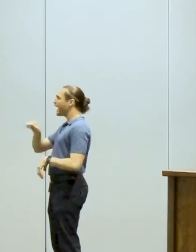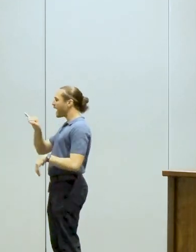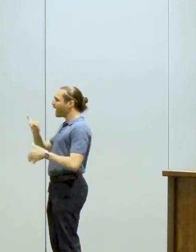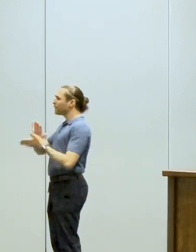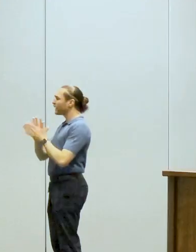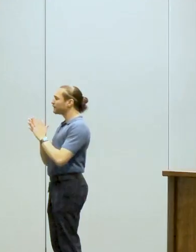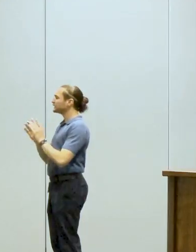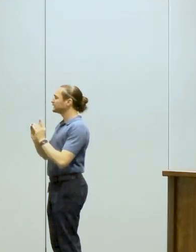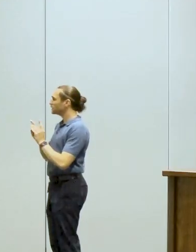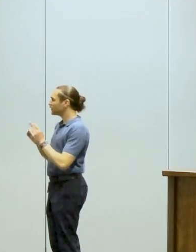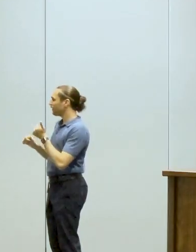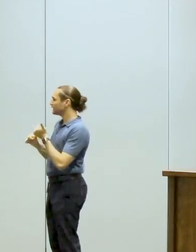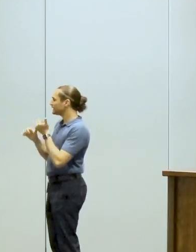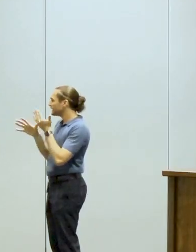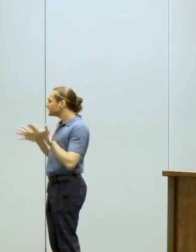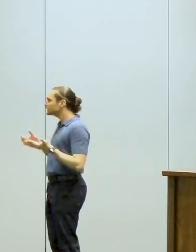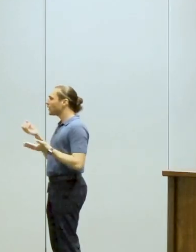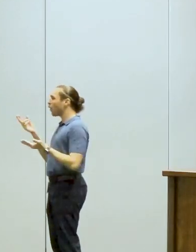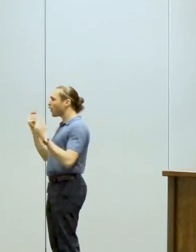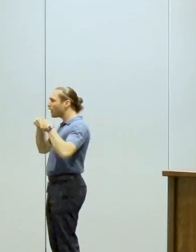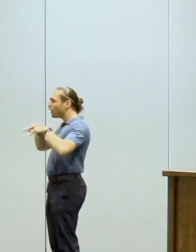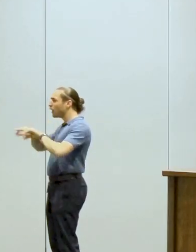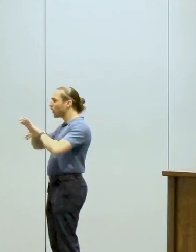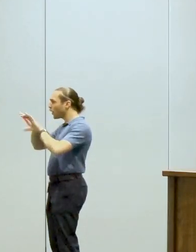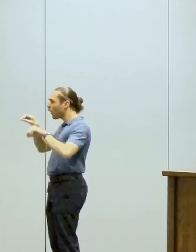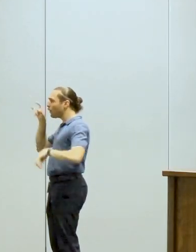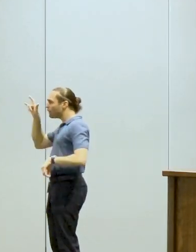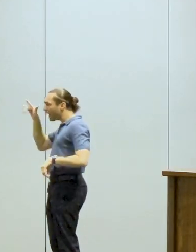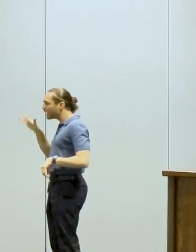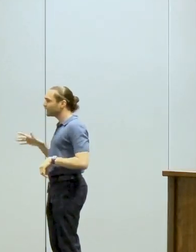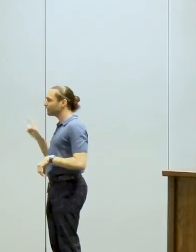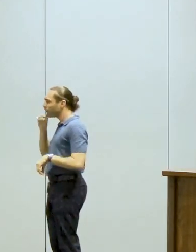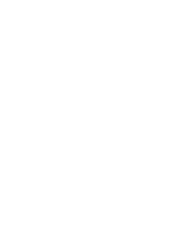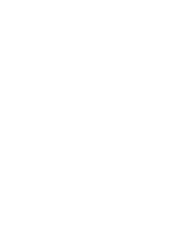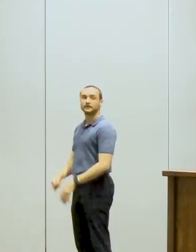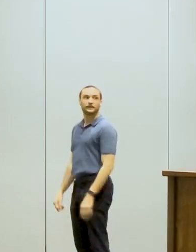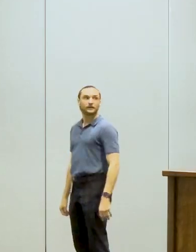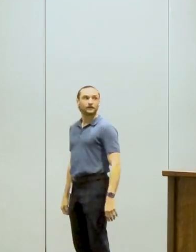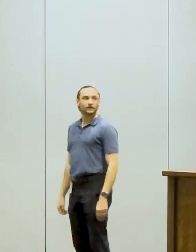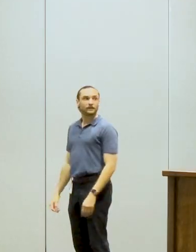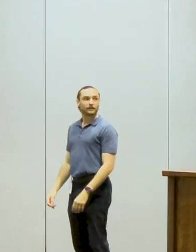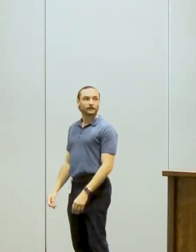a copilot in the actual learning experience students with visual